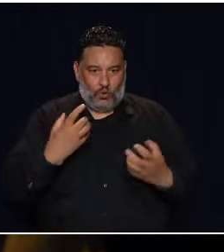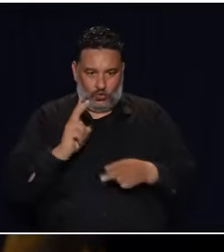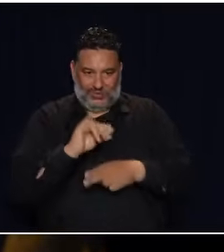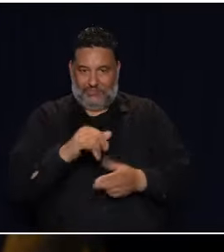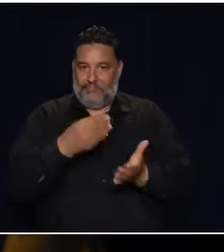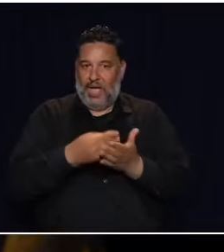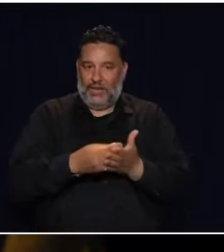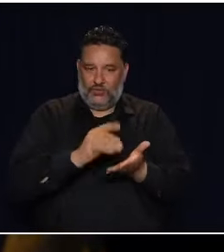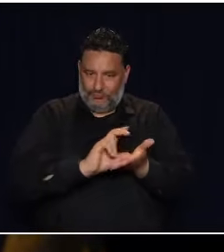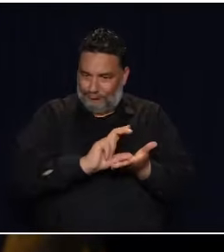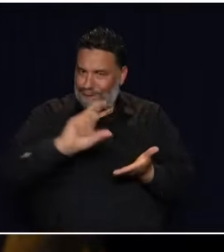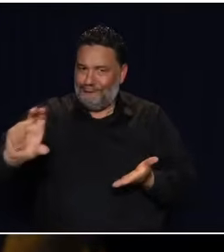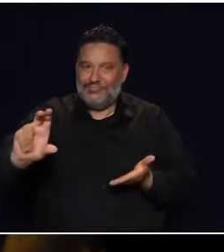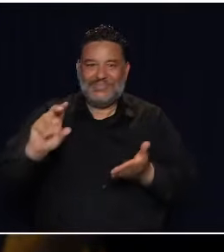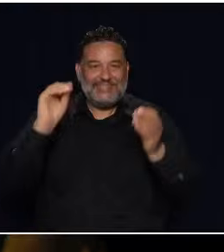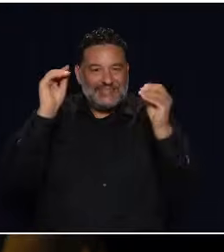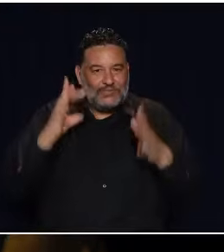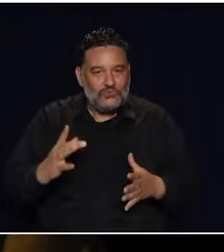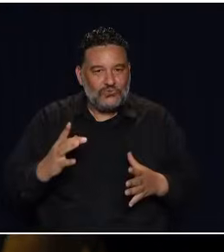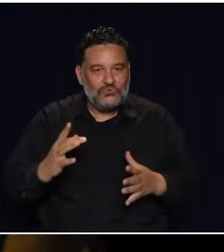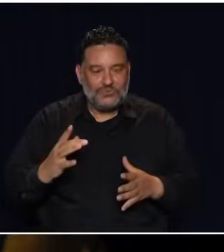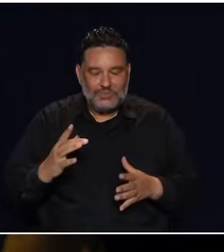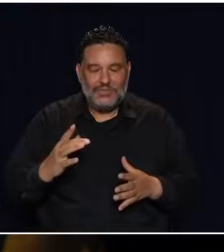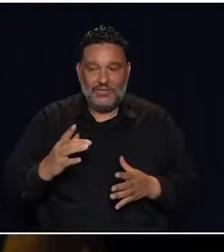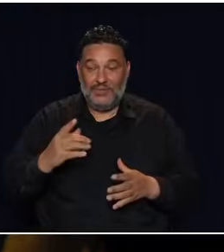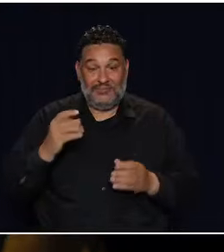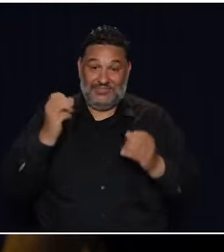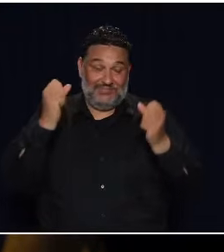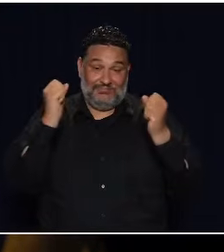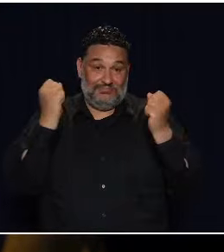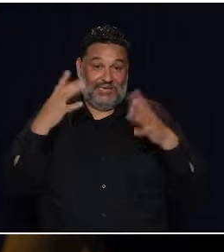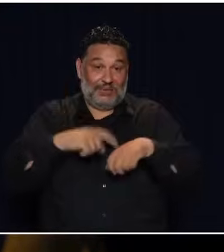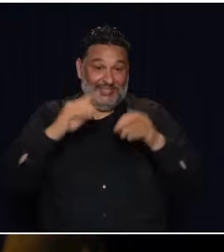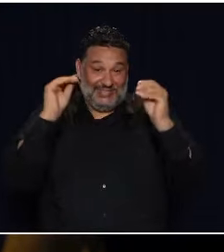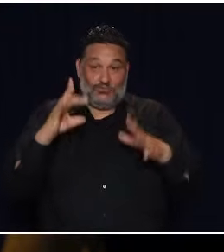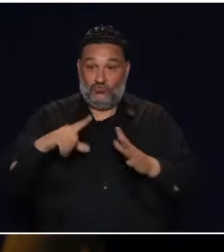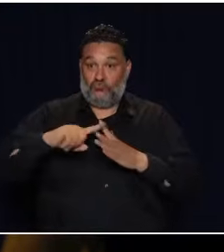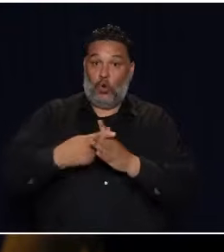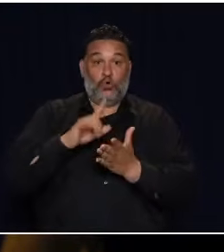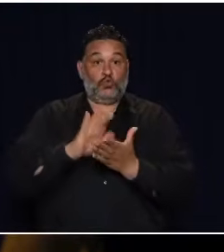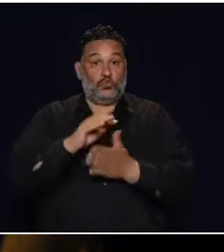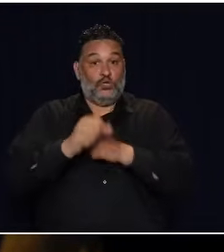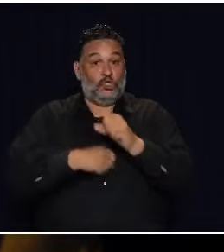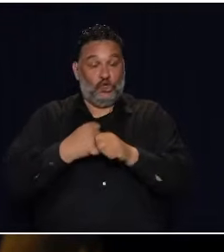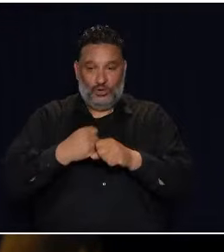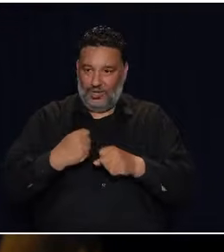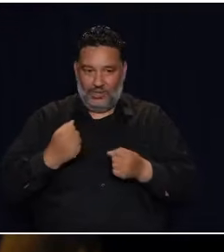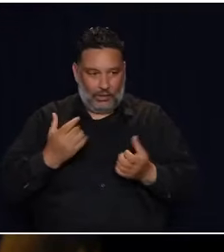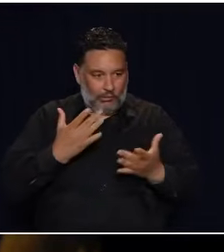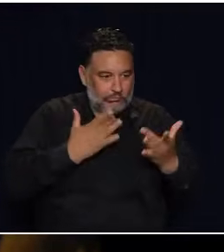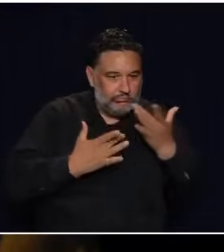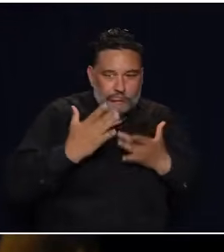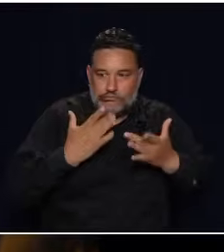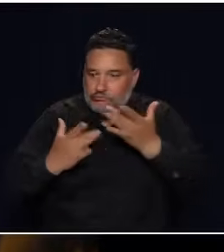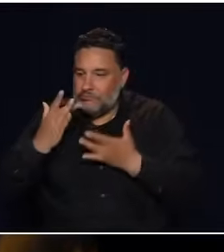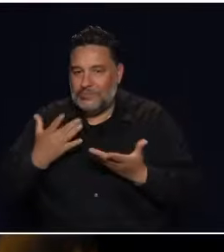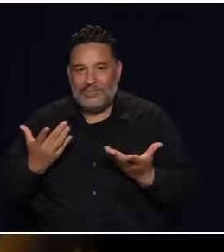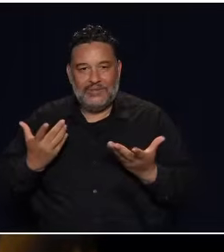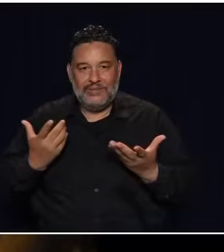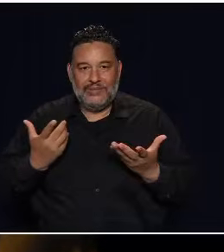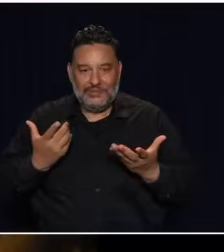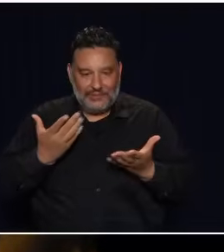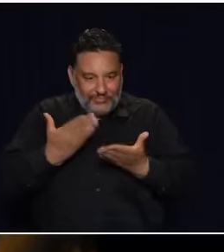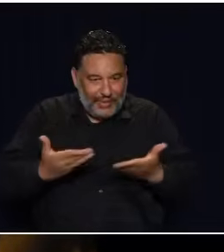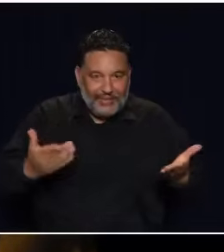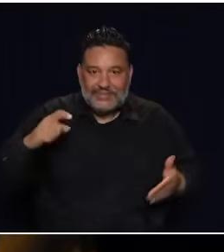ON THE STREETS IT IS CALLED THE